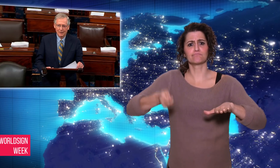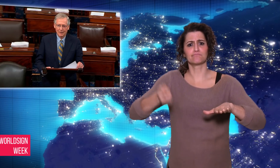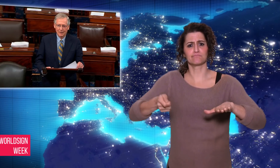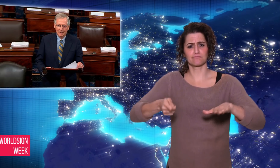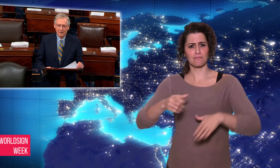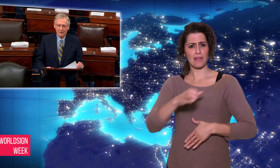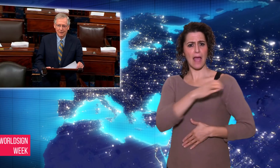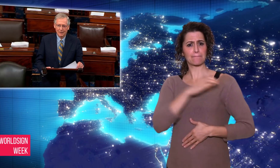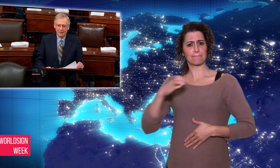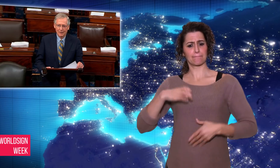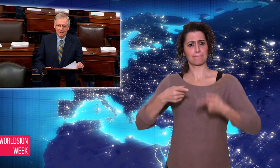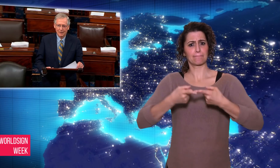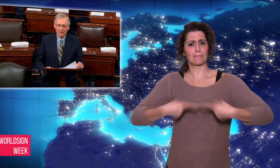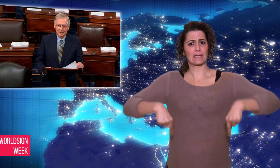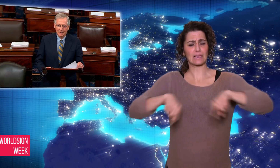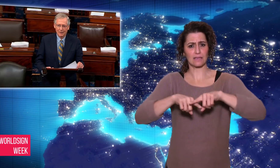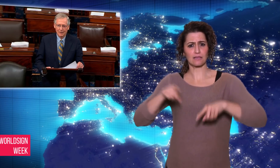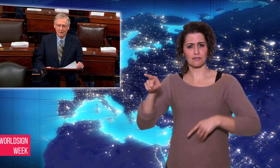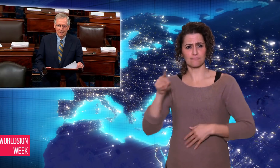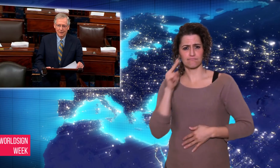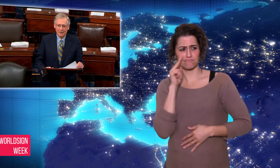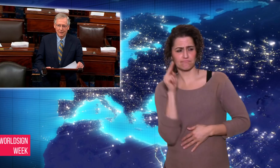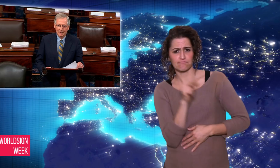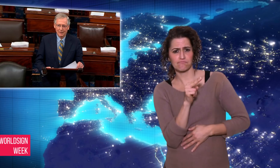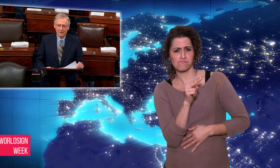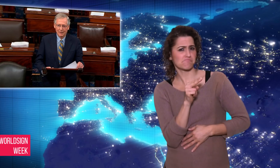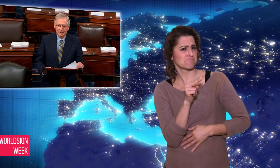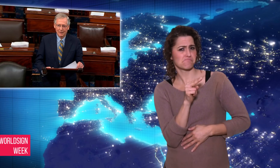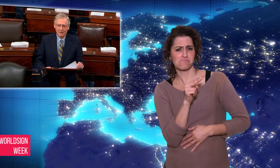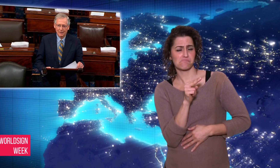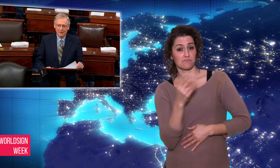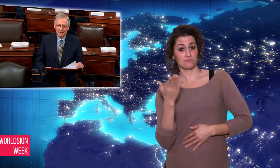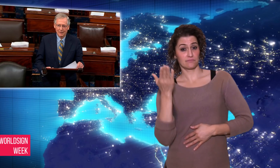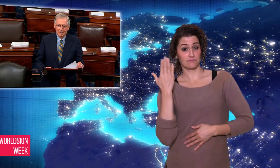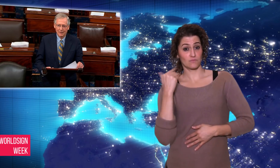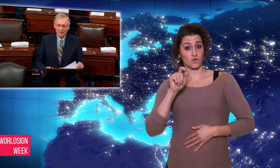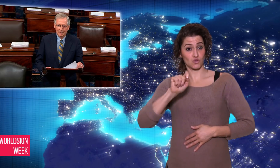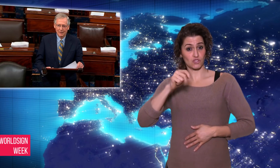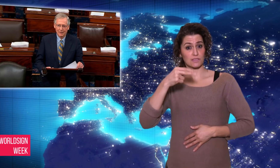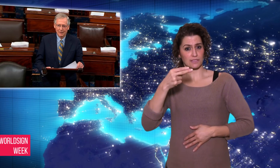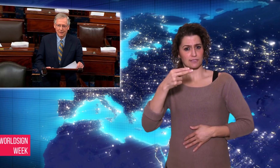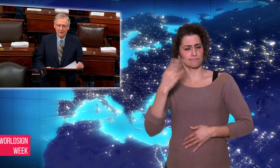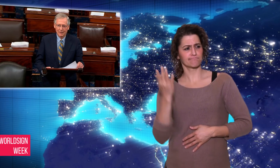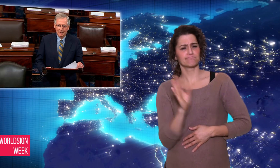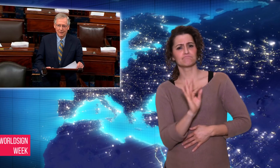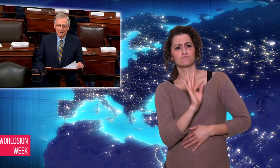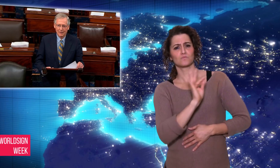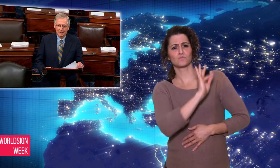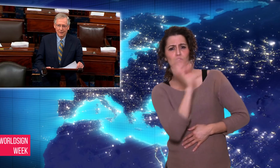attempted rape. Christine Blasey